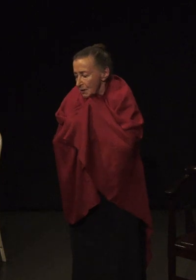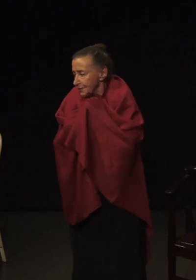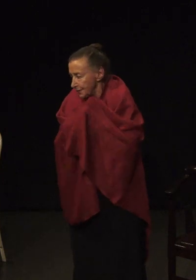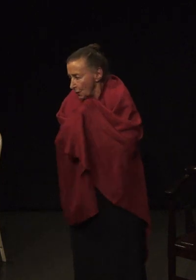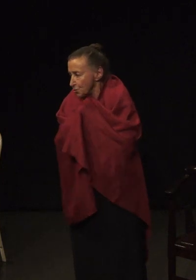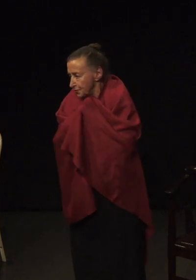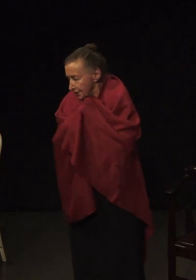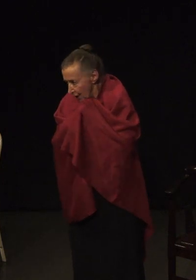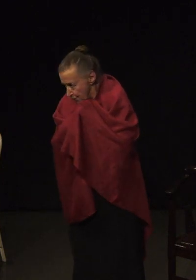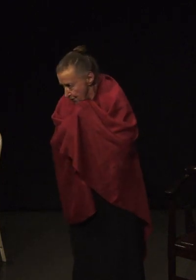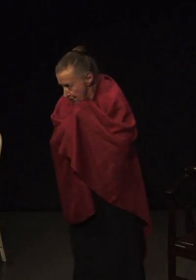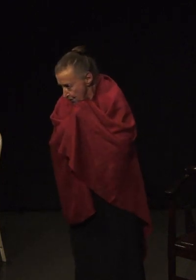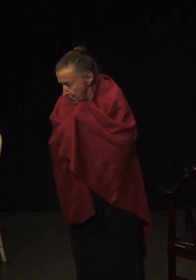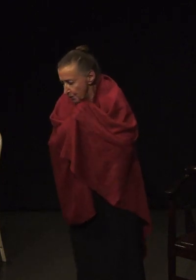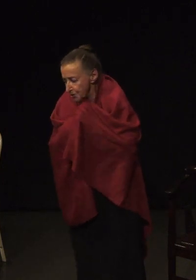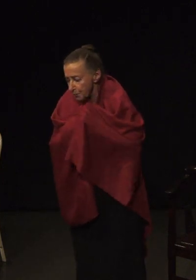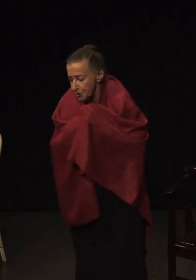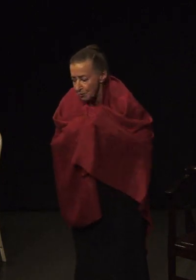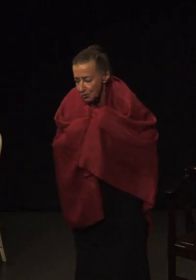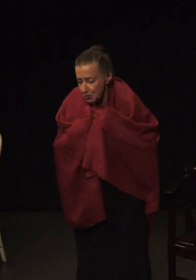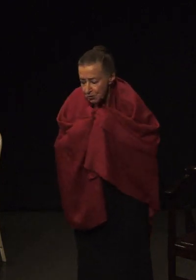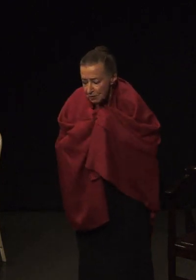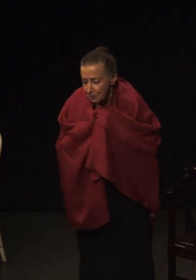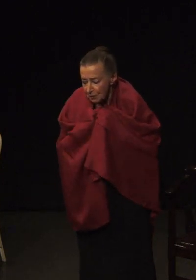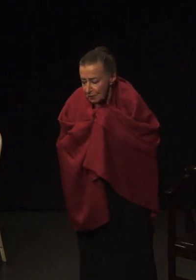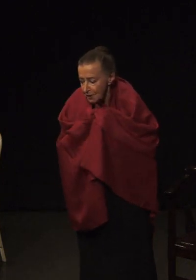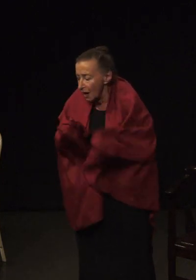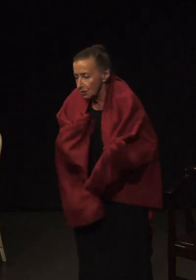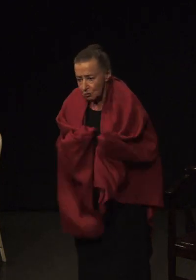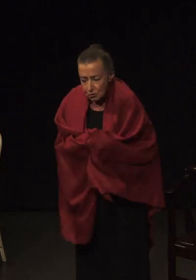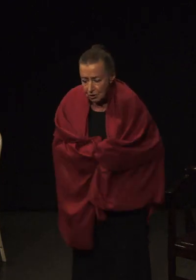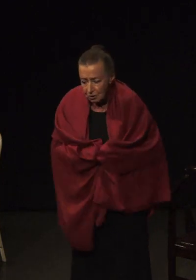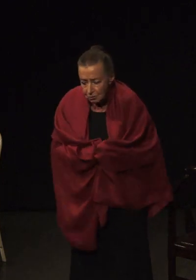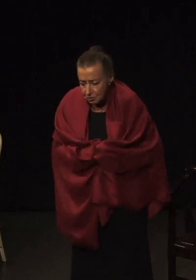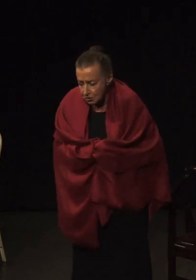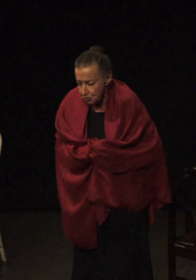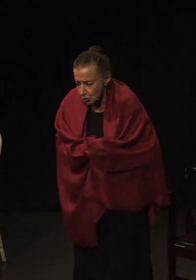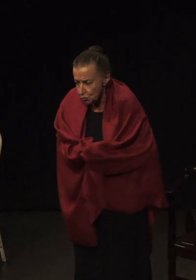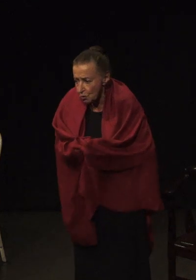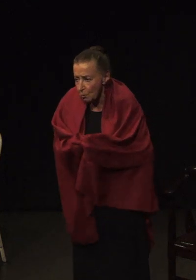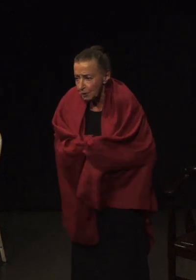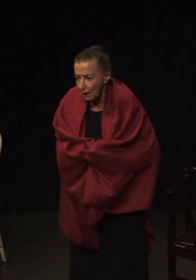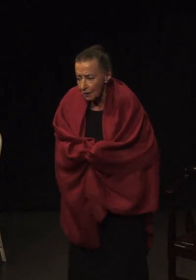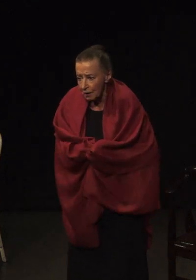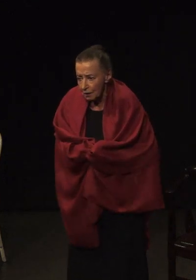Tadeusz jerked away. "What's that?" he said. "Travel with me?